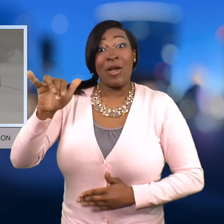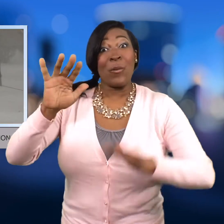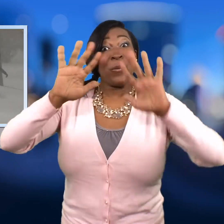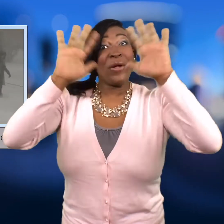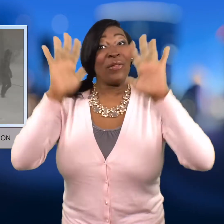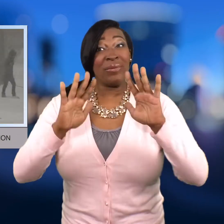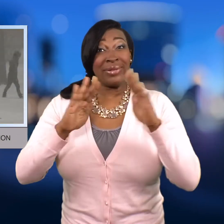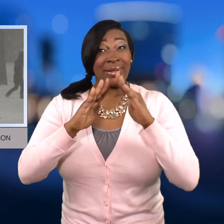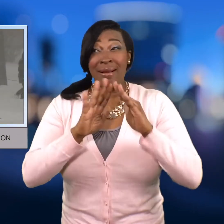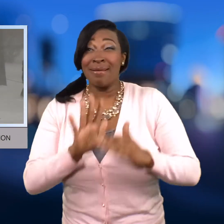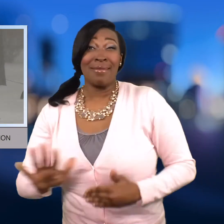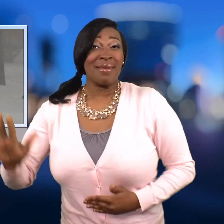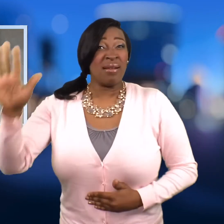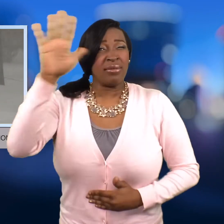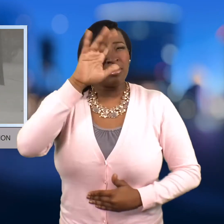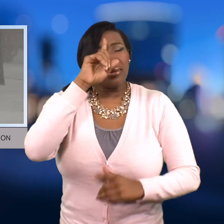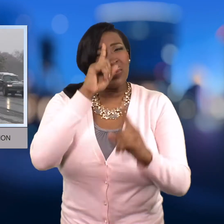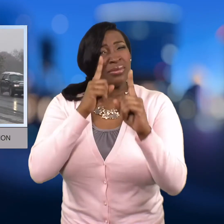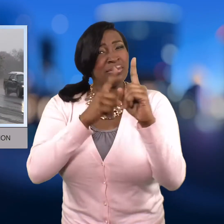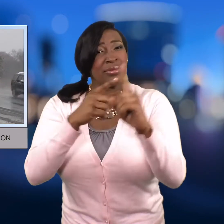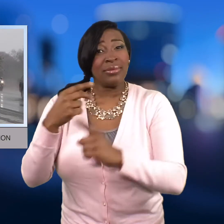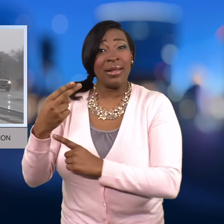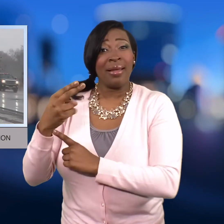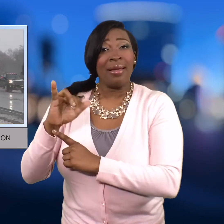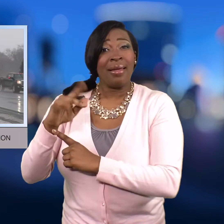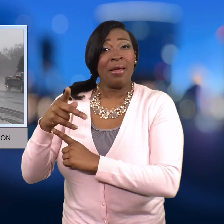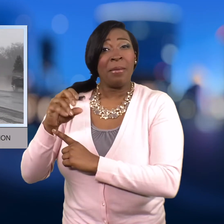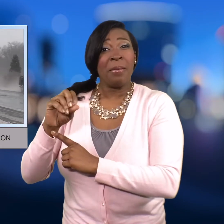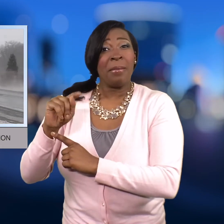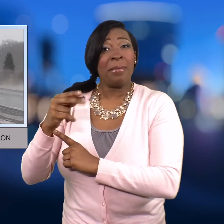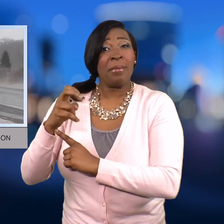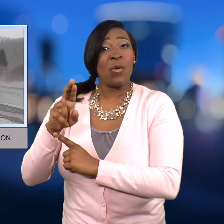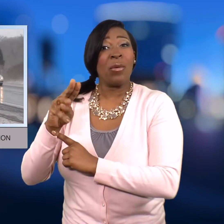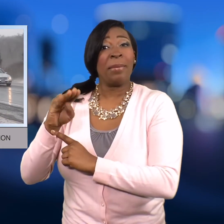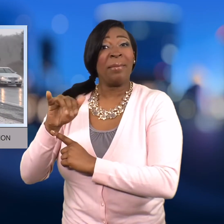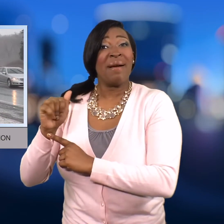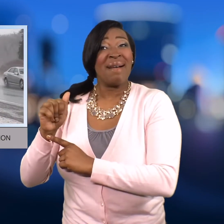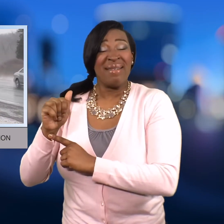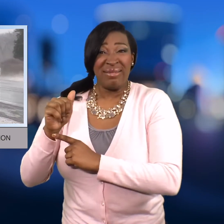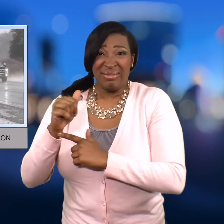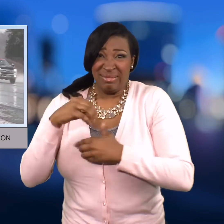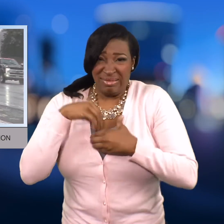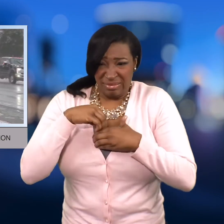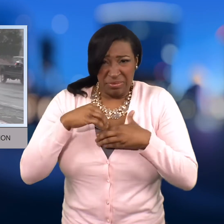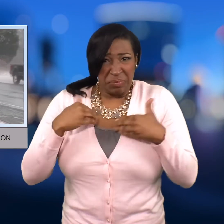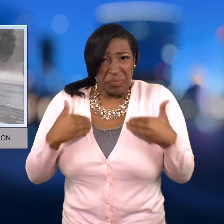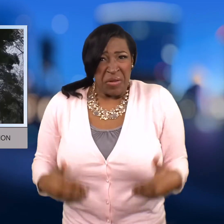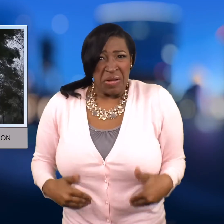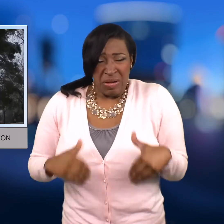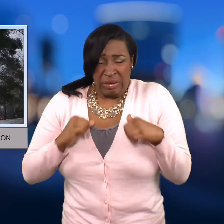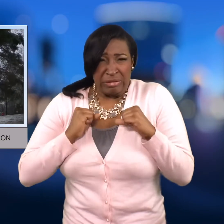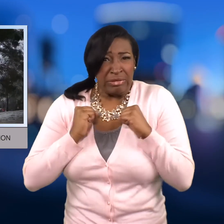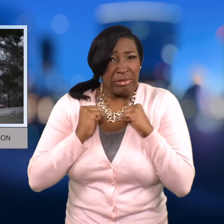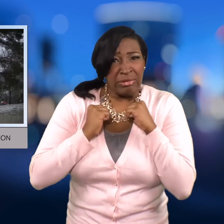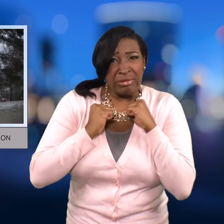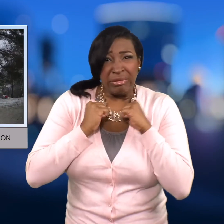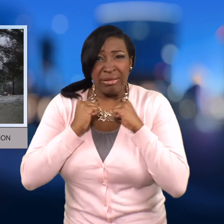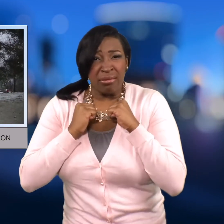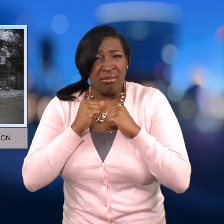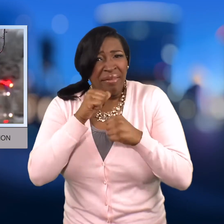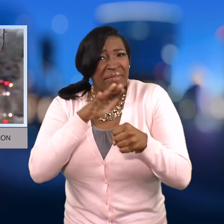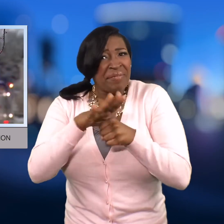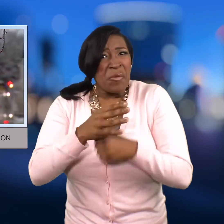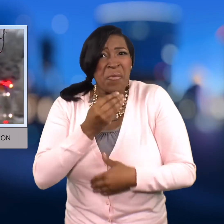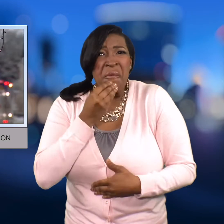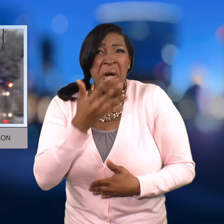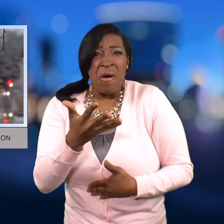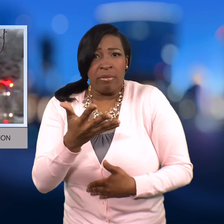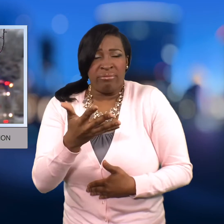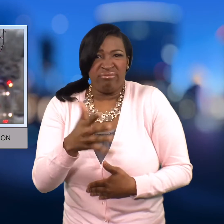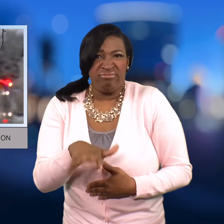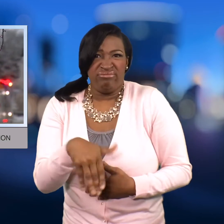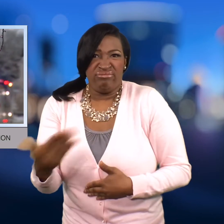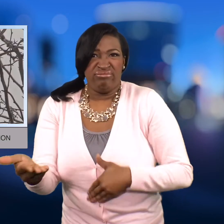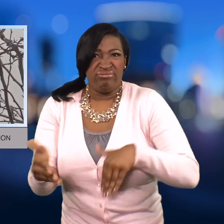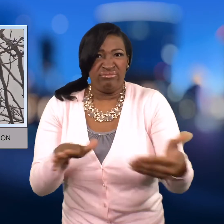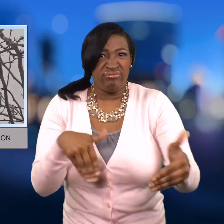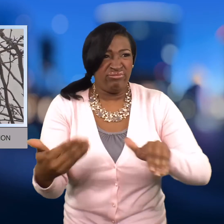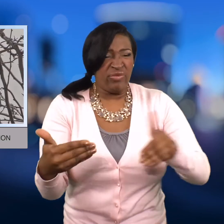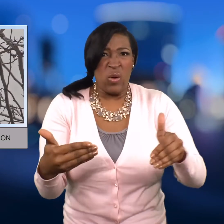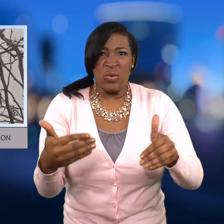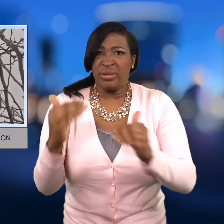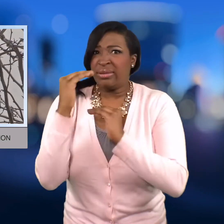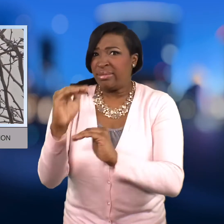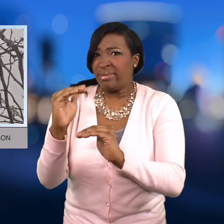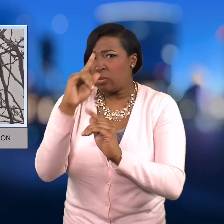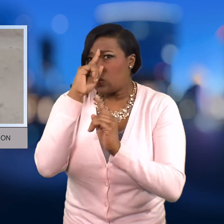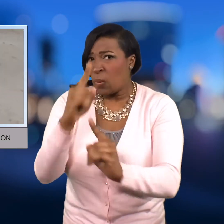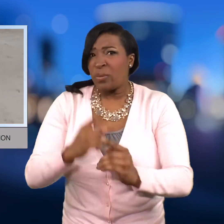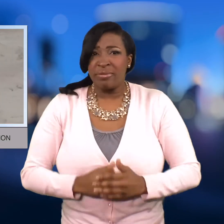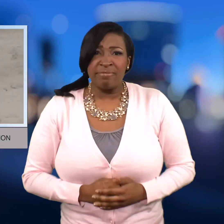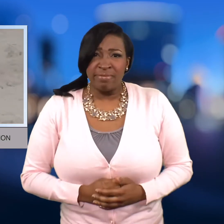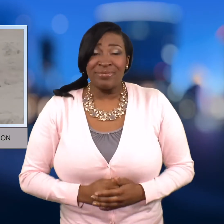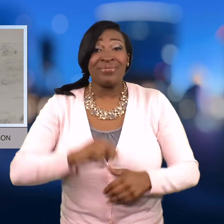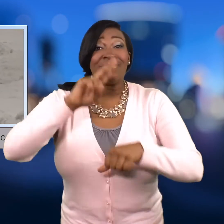That's a city wide effort to limit hypothermia deaths in winter.